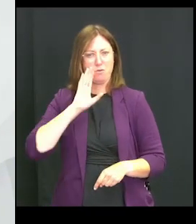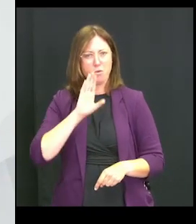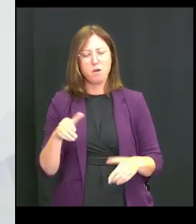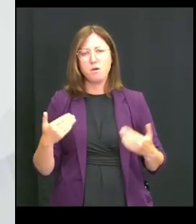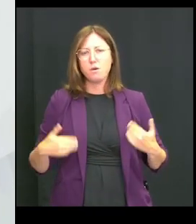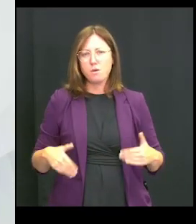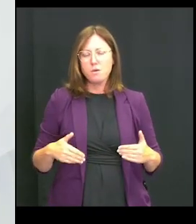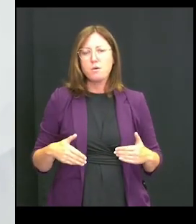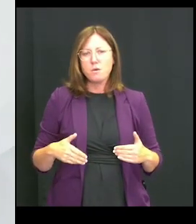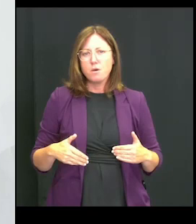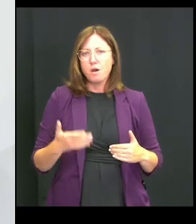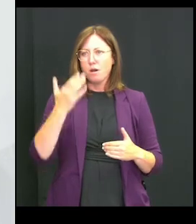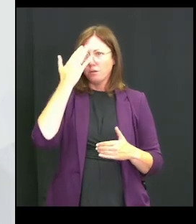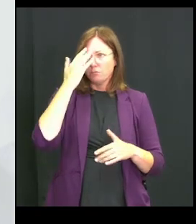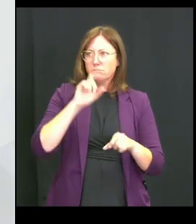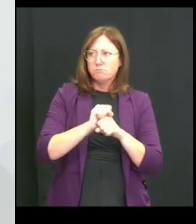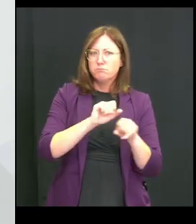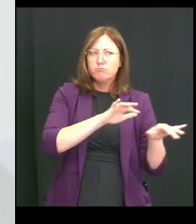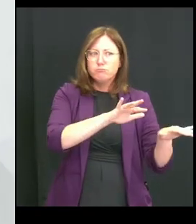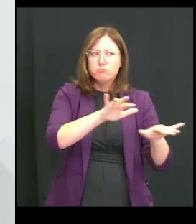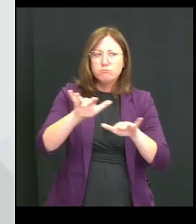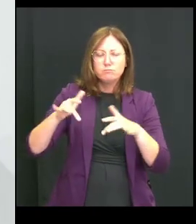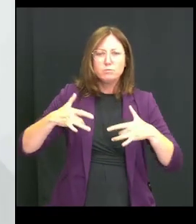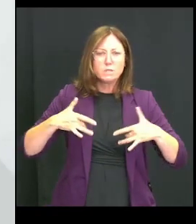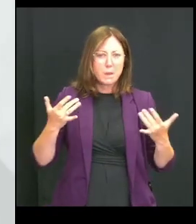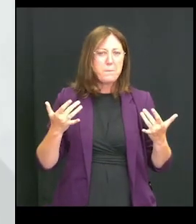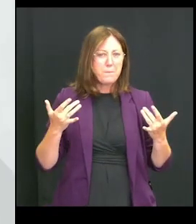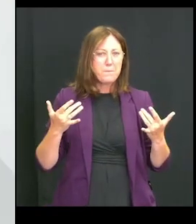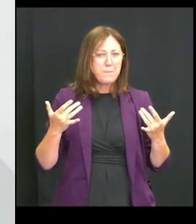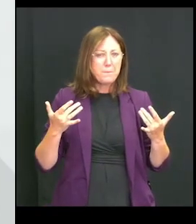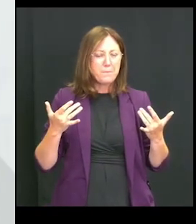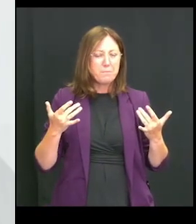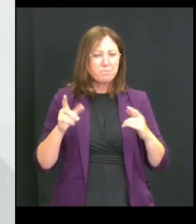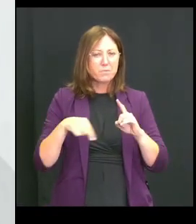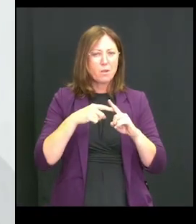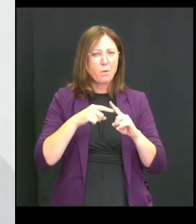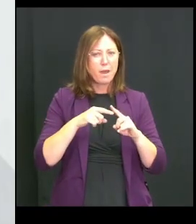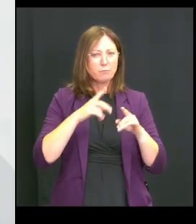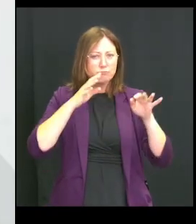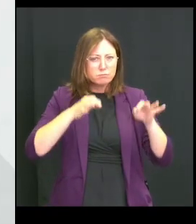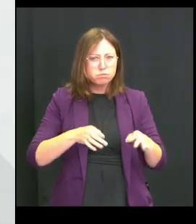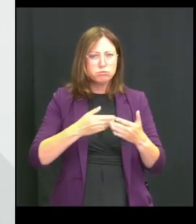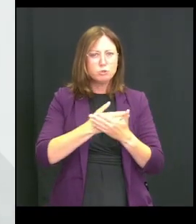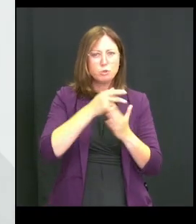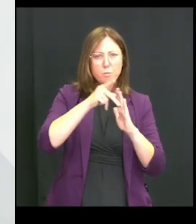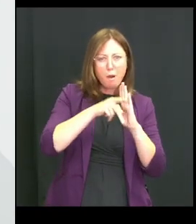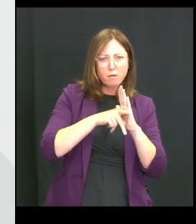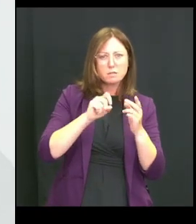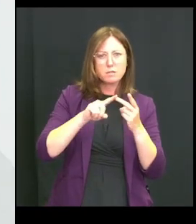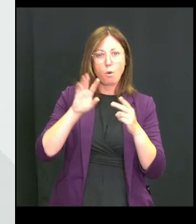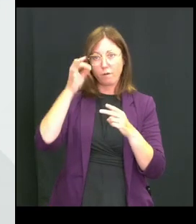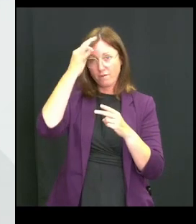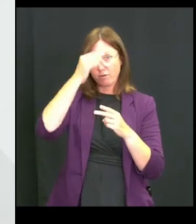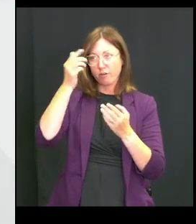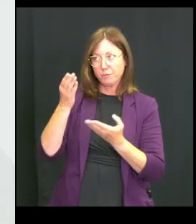what's actually happening out there as we're making our policy decisions and our recommendations? So, another great point, Eric.